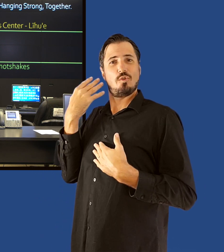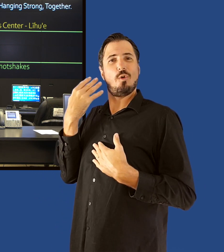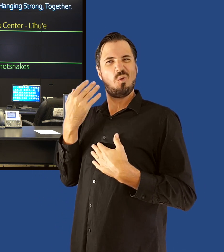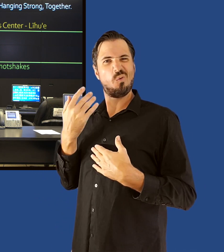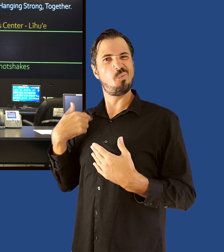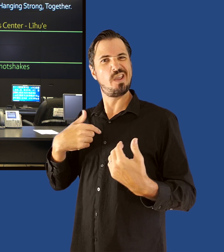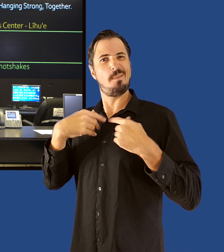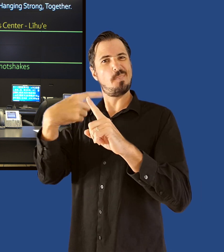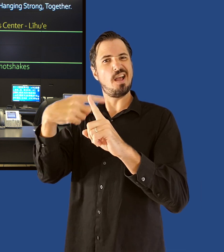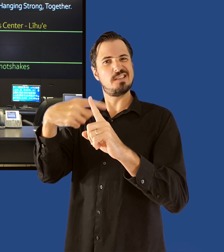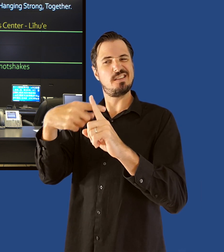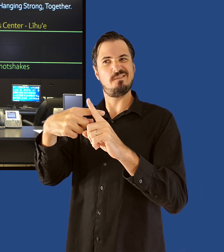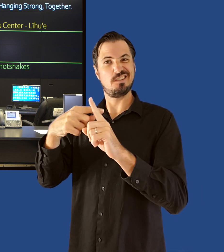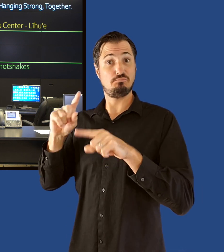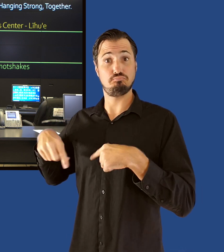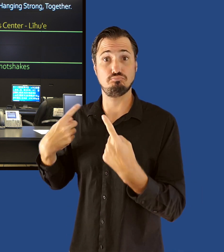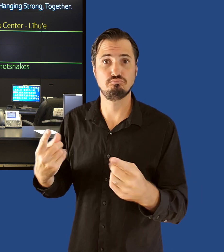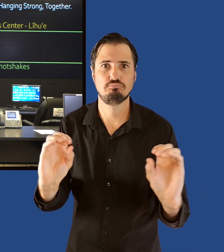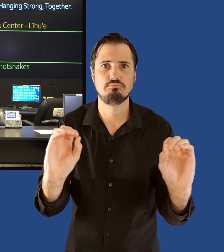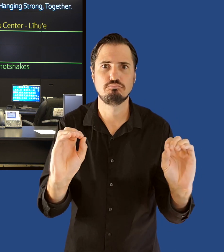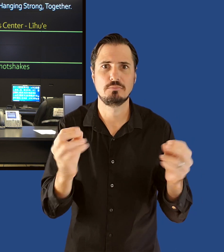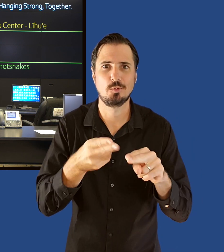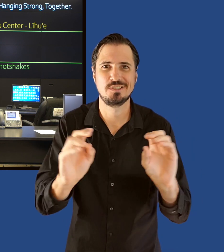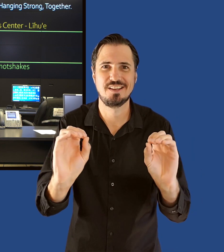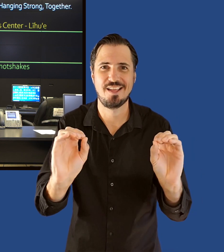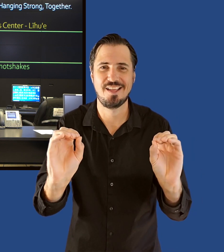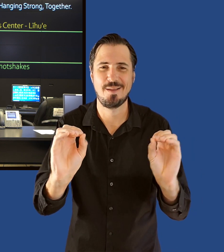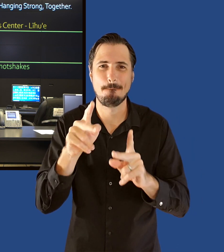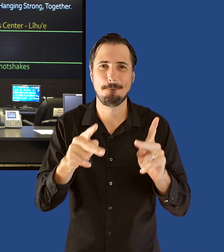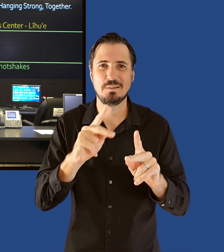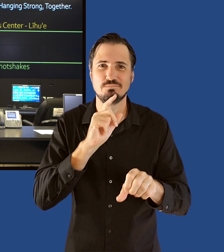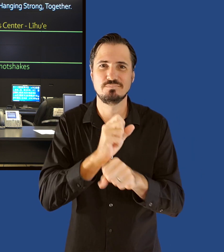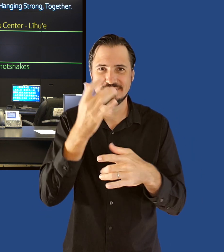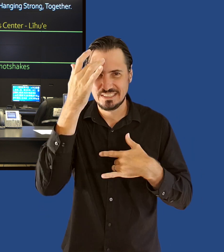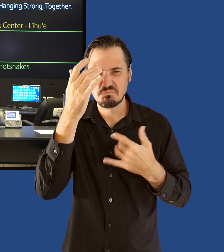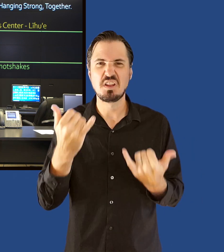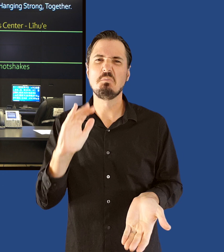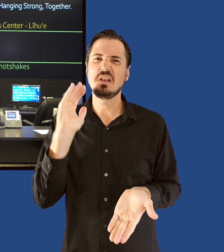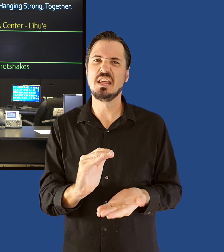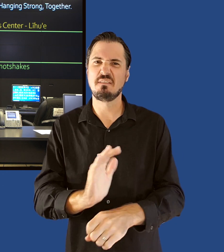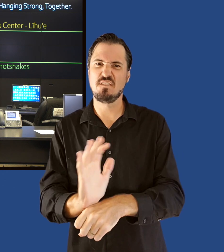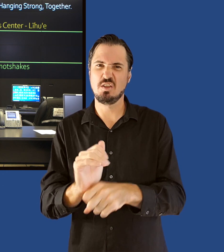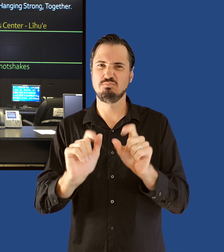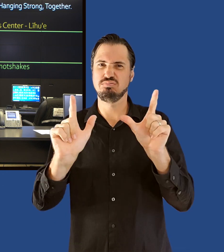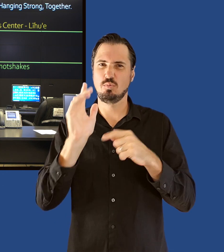For now, we will be posting videos Monday through Friday, unless there is a newsworthy event that prompts us to post a weekend update.